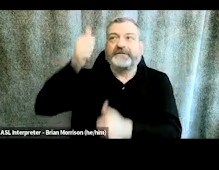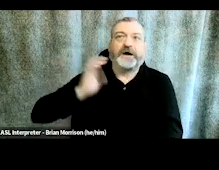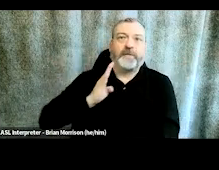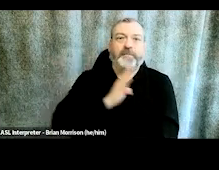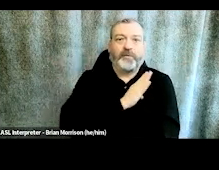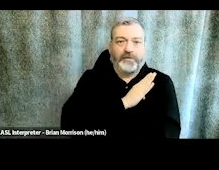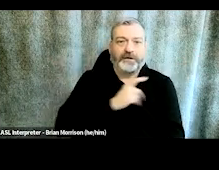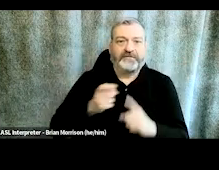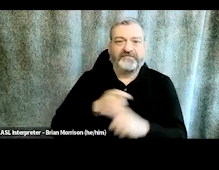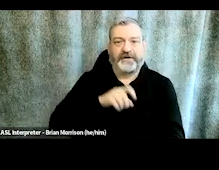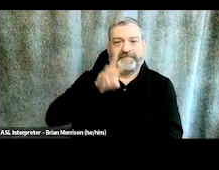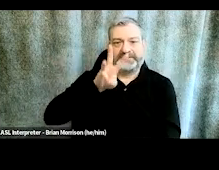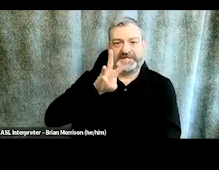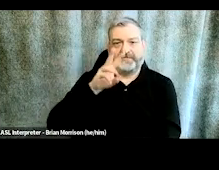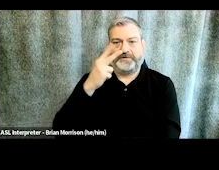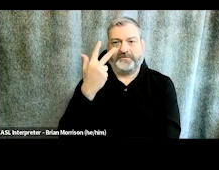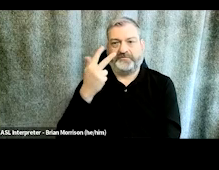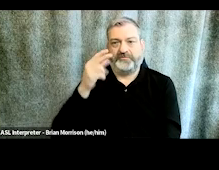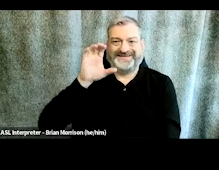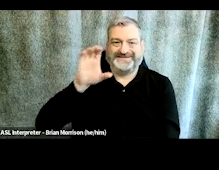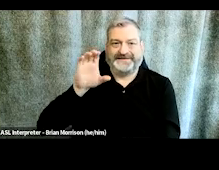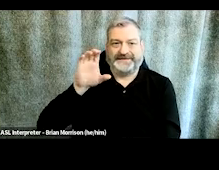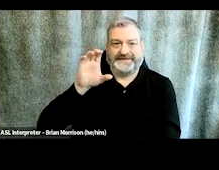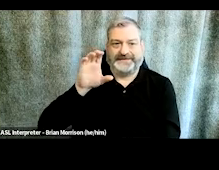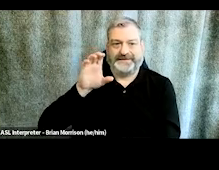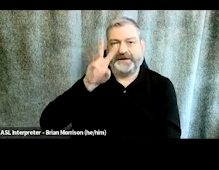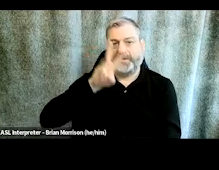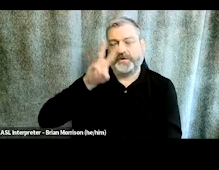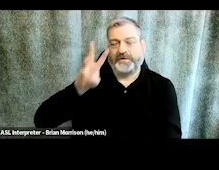three C, or the Worldwide Web Consortium, which is what that stands for.